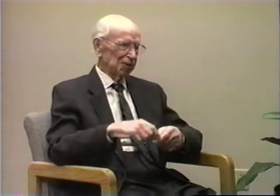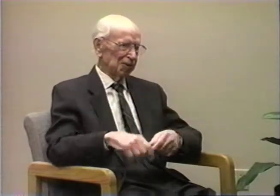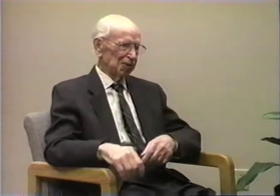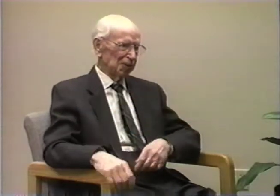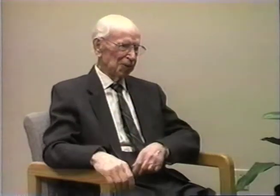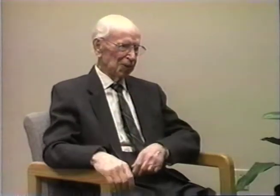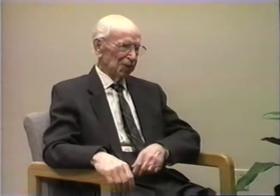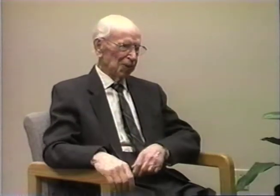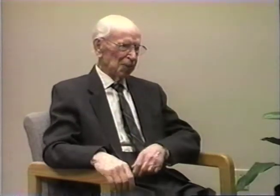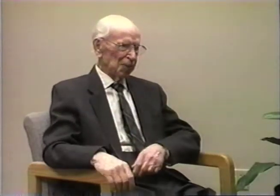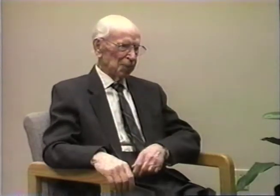to work with them for so long.